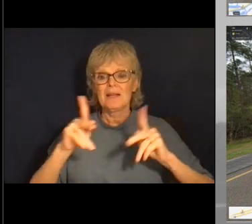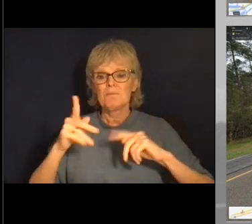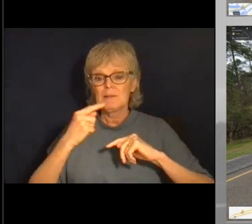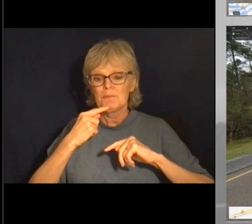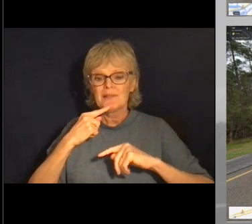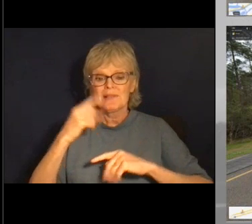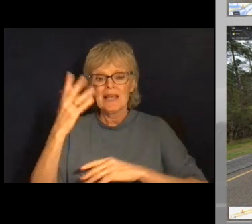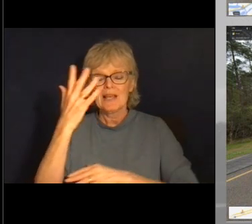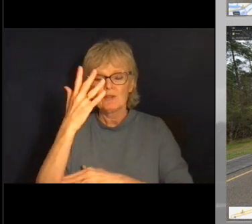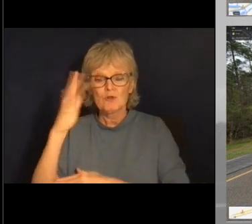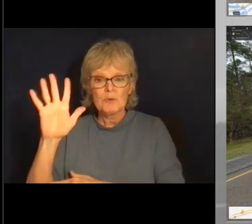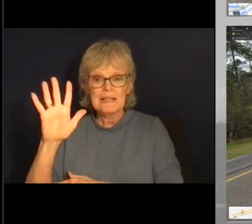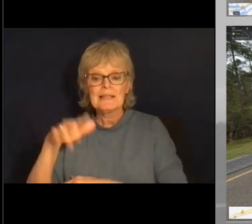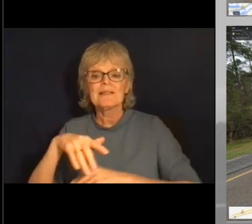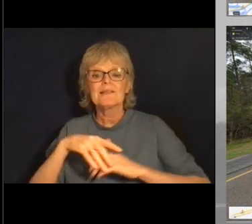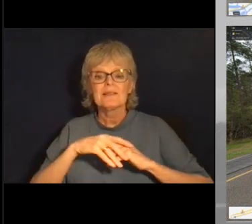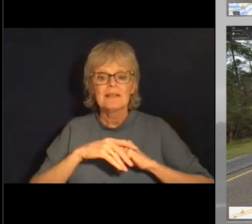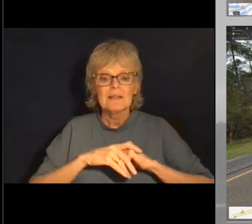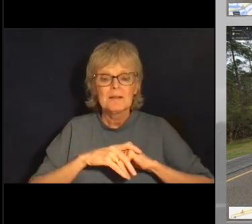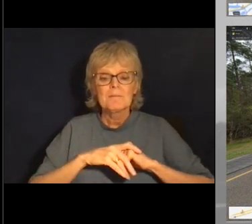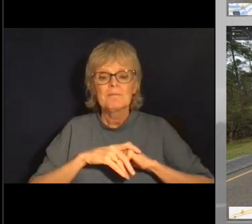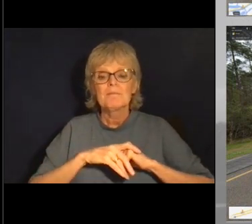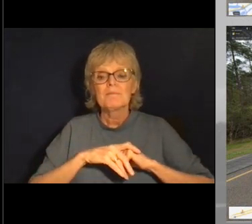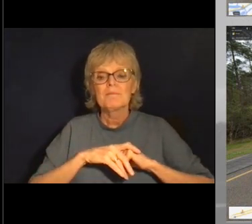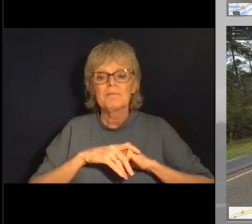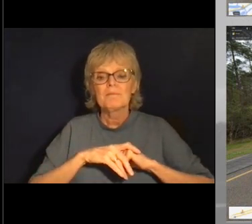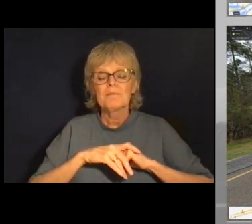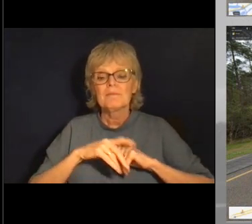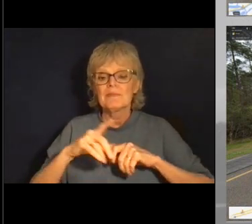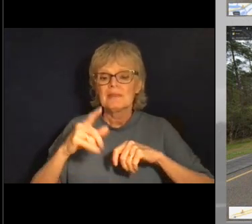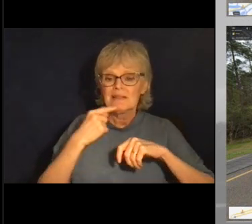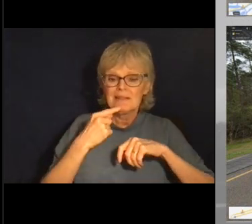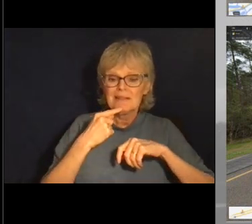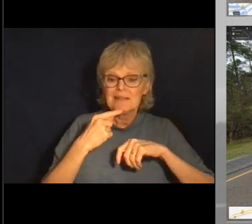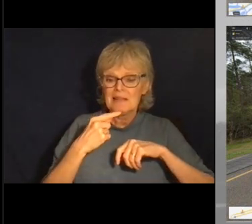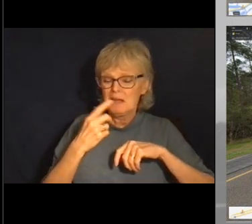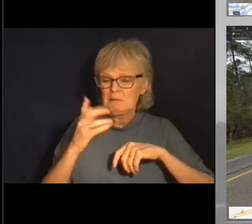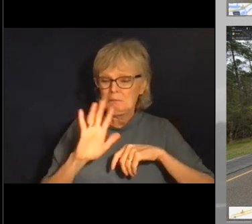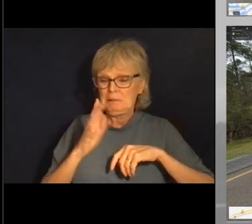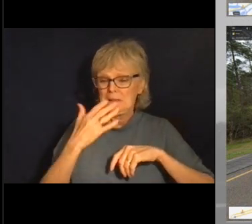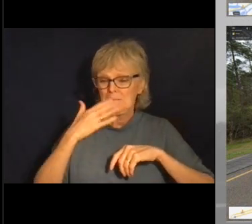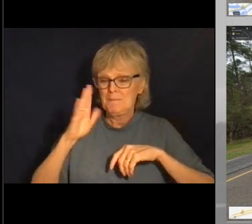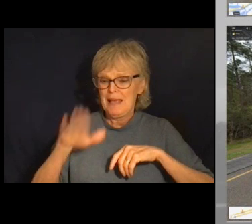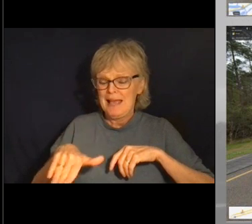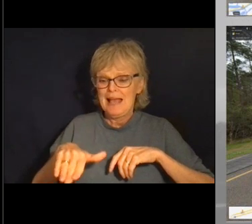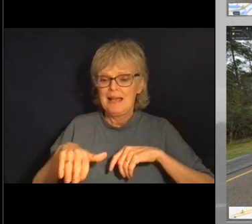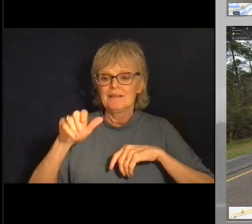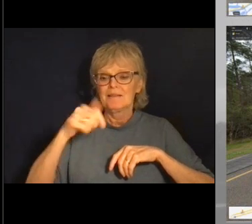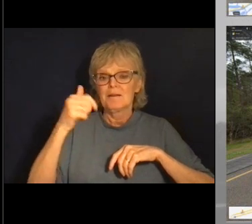Paul says, "Too many trees." Theodore says, "Really bad as well." Miles says, "Nope."